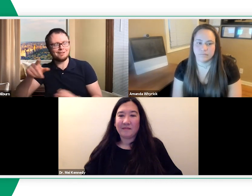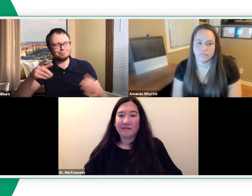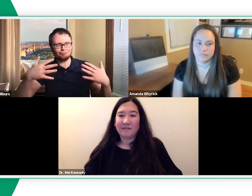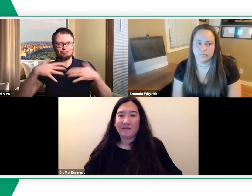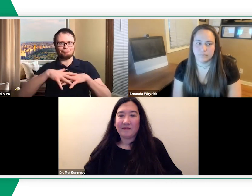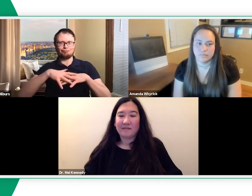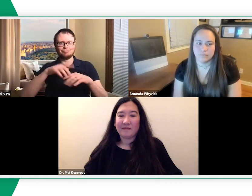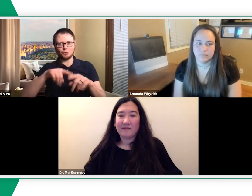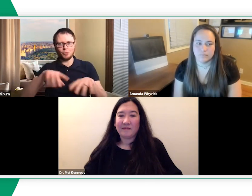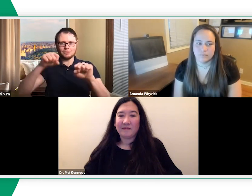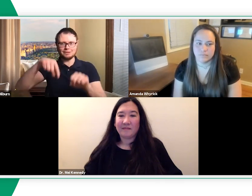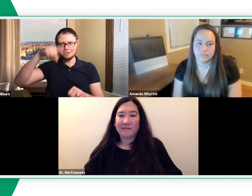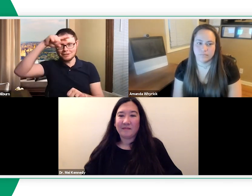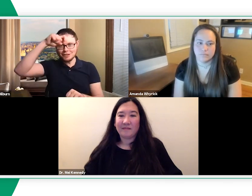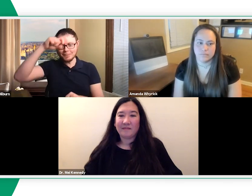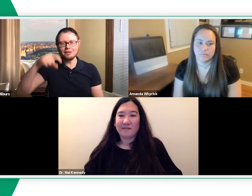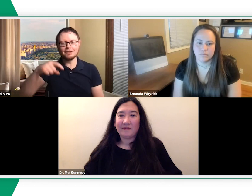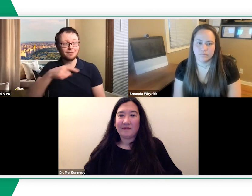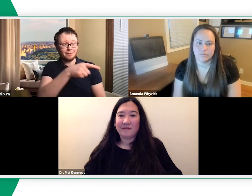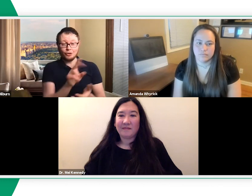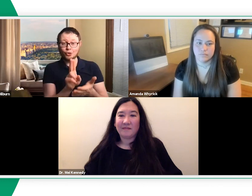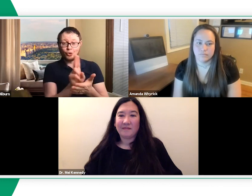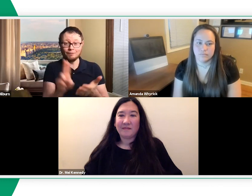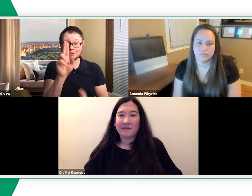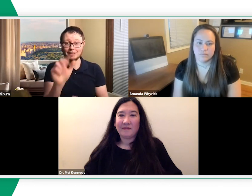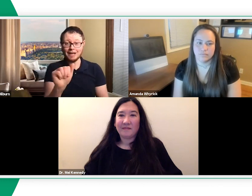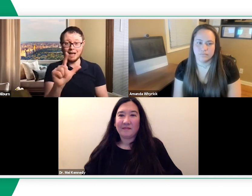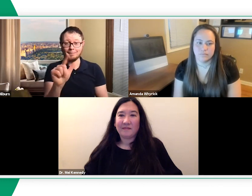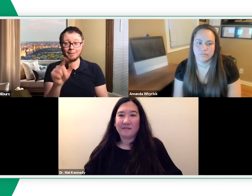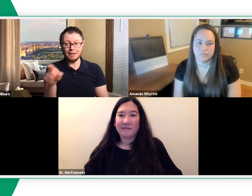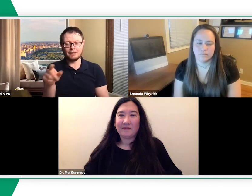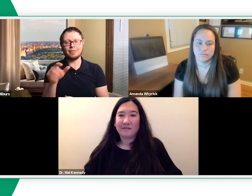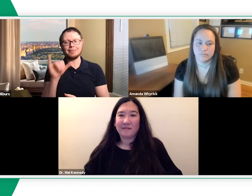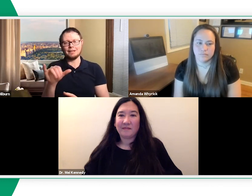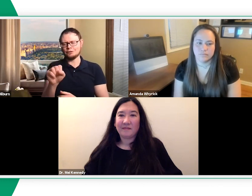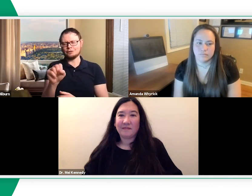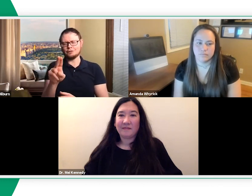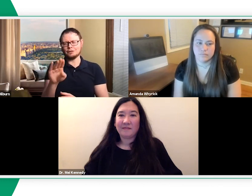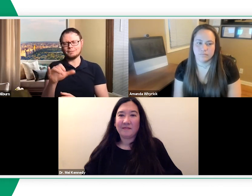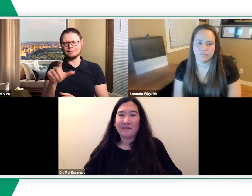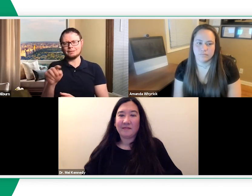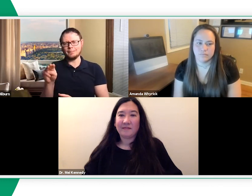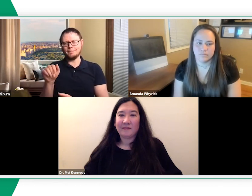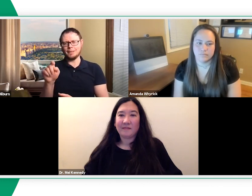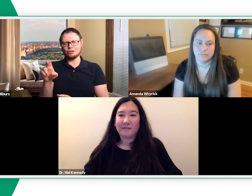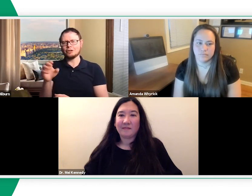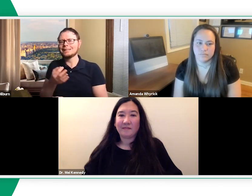July. Very cool. Hosted in Alabama. Going to be happening, like I said, this July, this